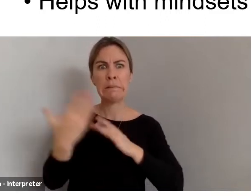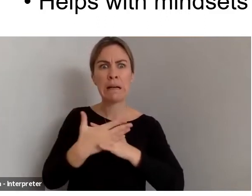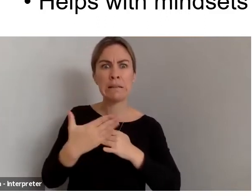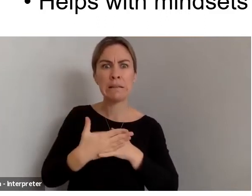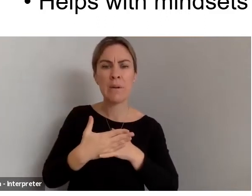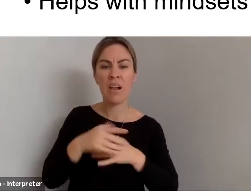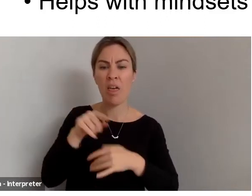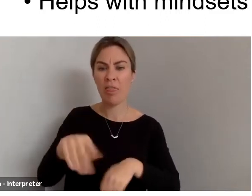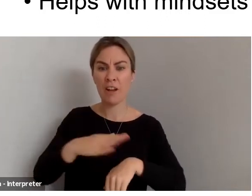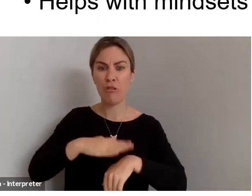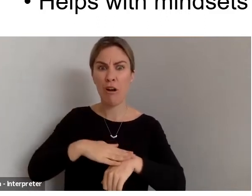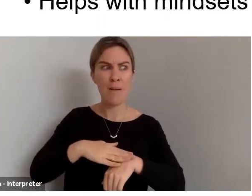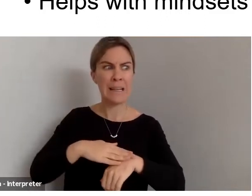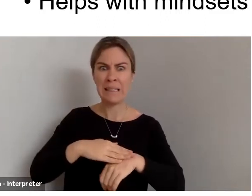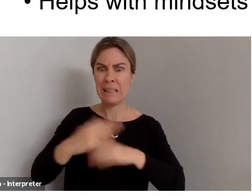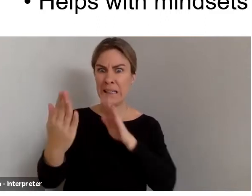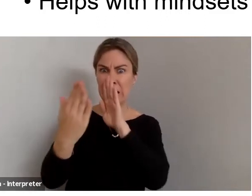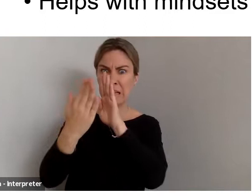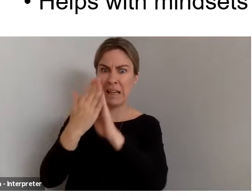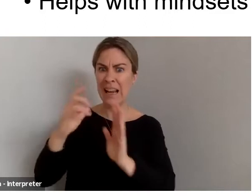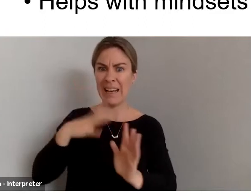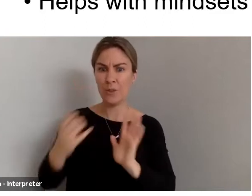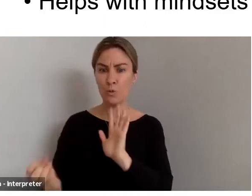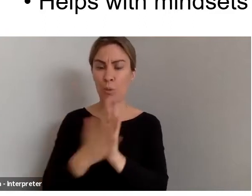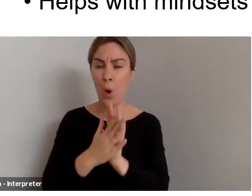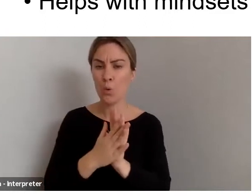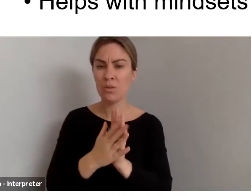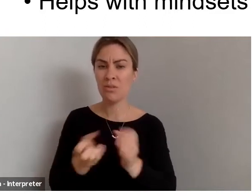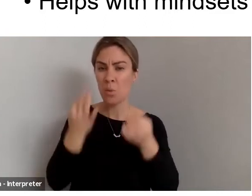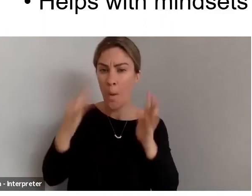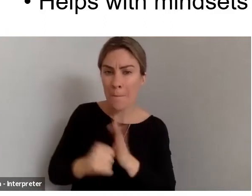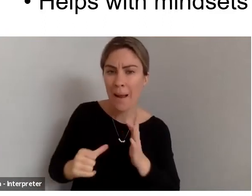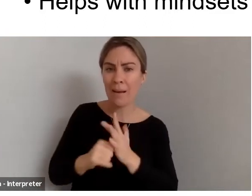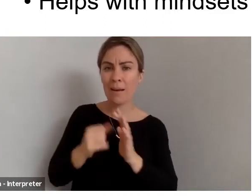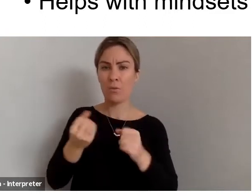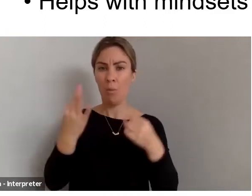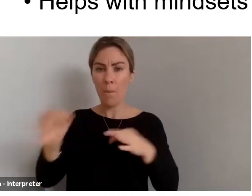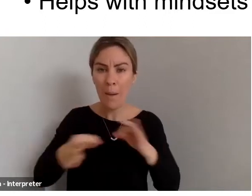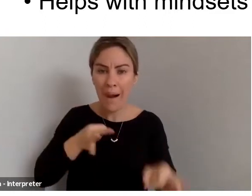Once you get into the habit and establish the workflow and shift